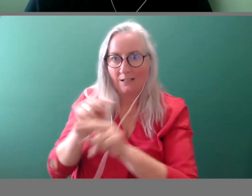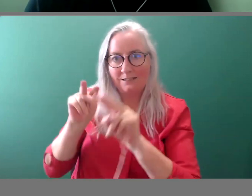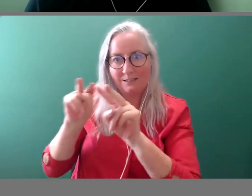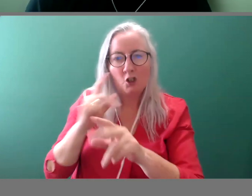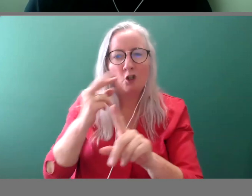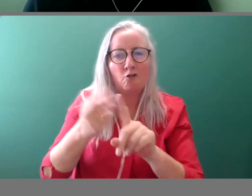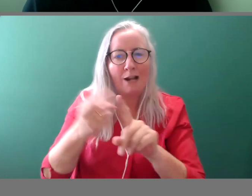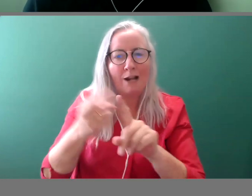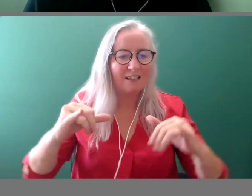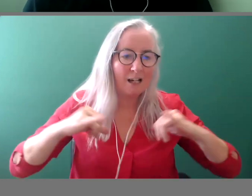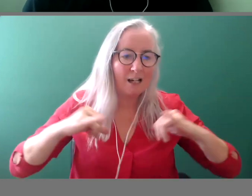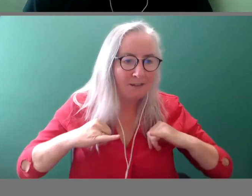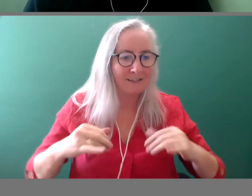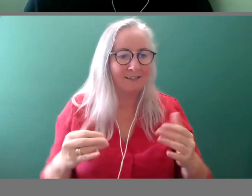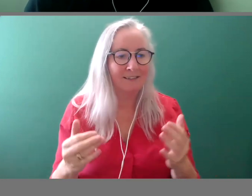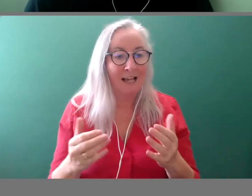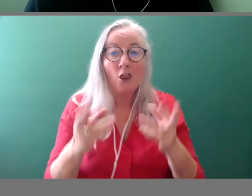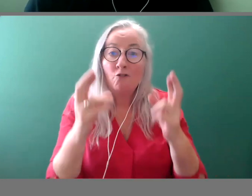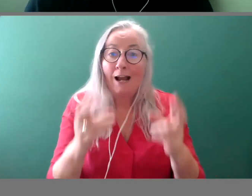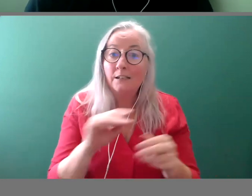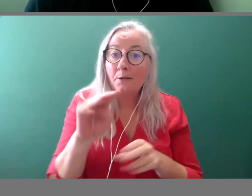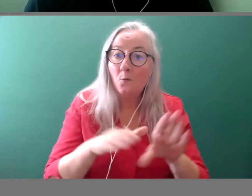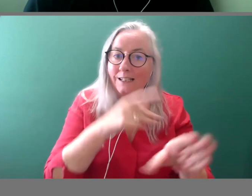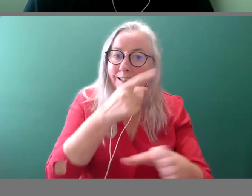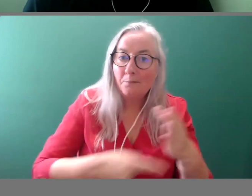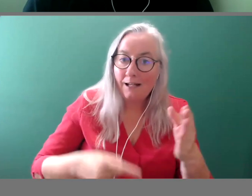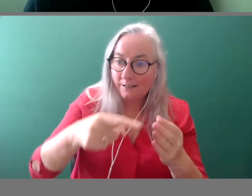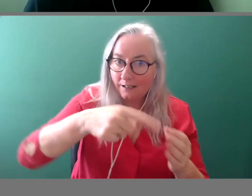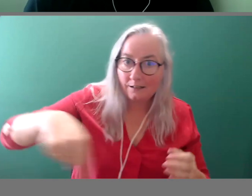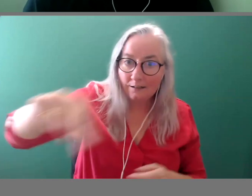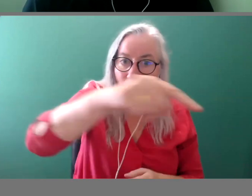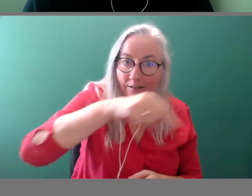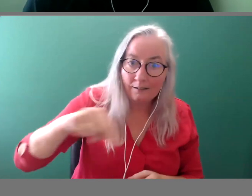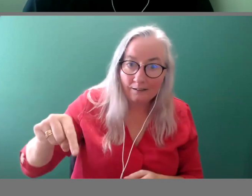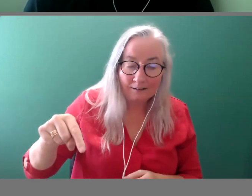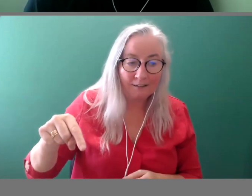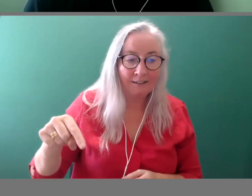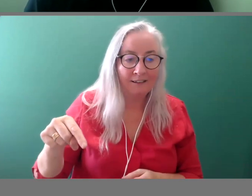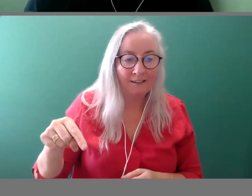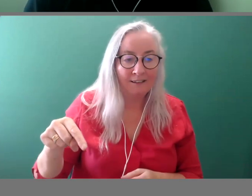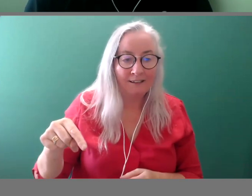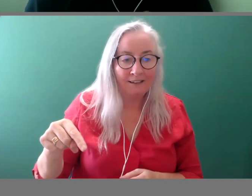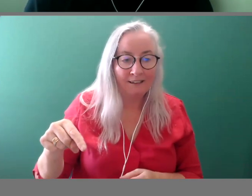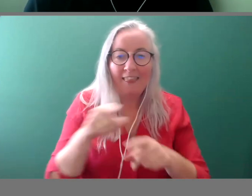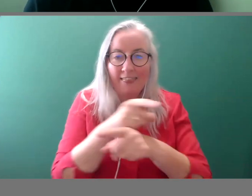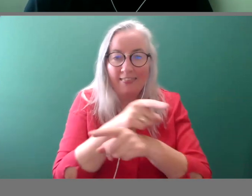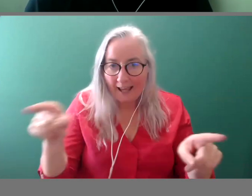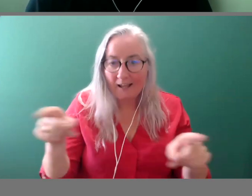a committee on the rights of persons with disability. And the committee can request